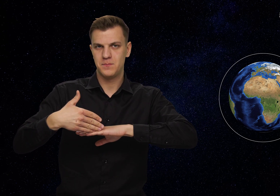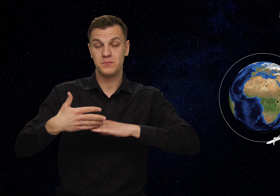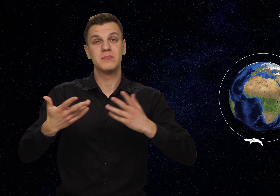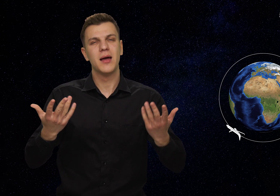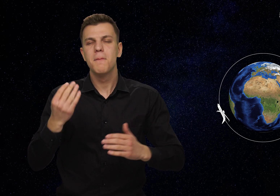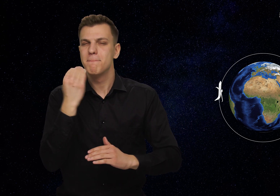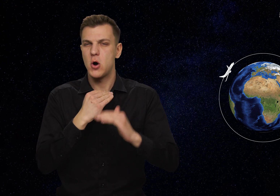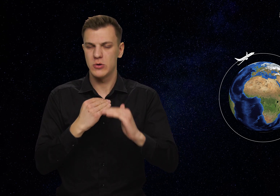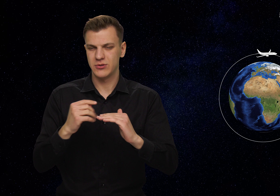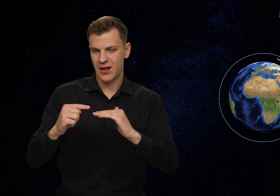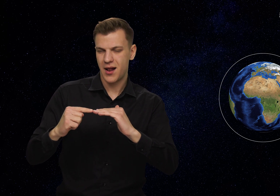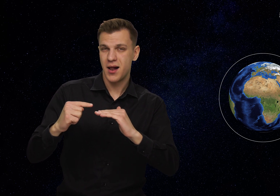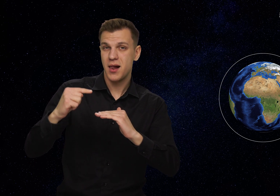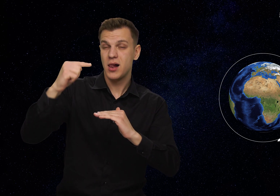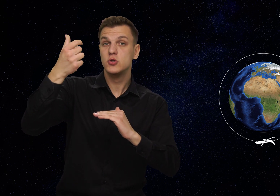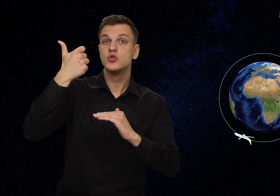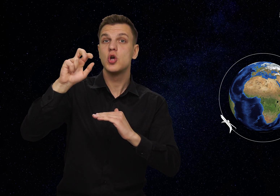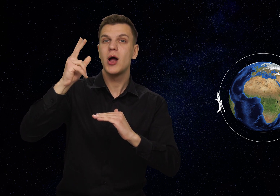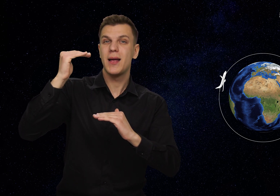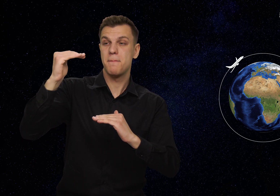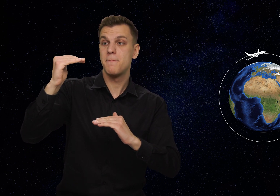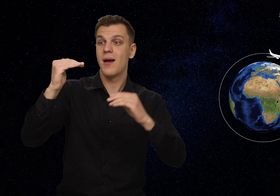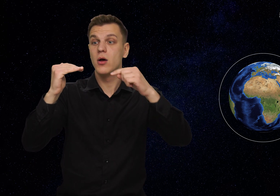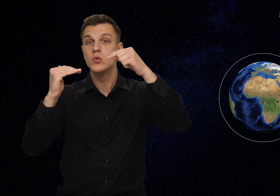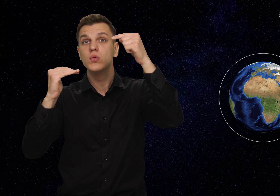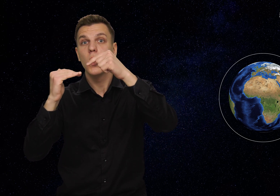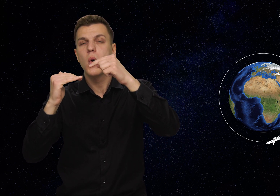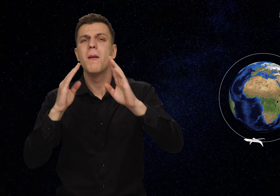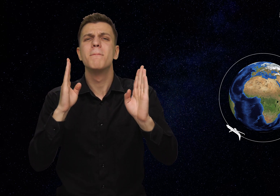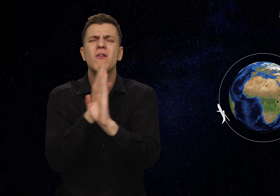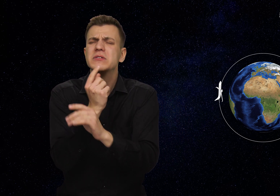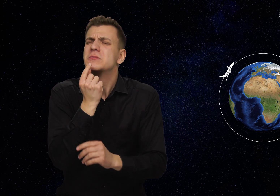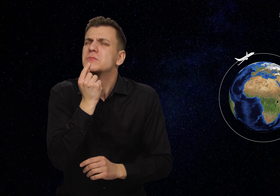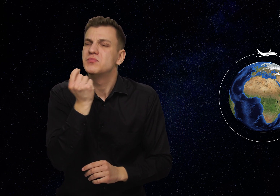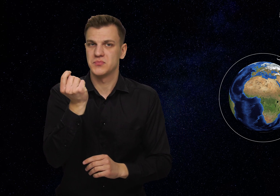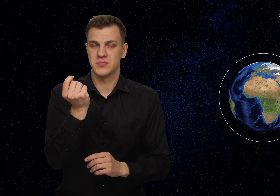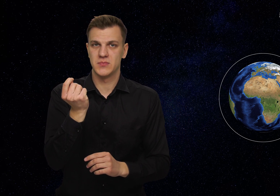The air at this altitude is already very thin.